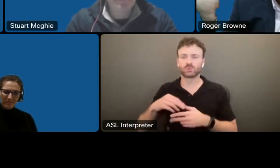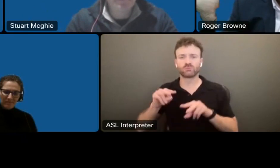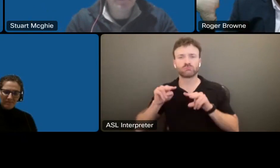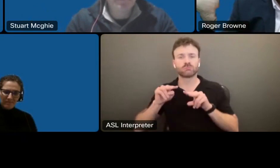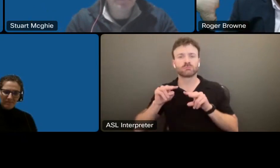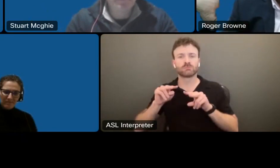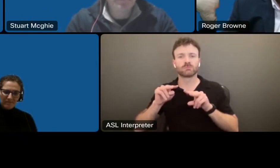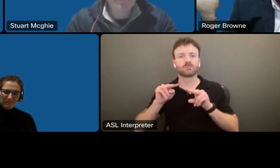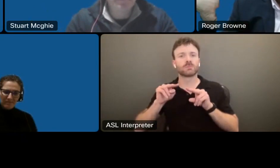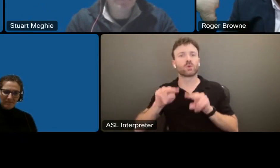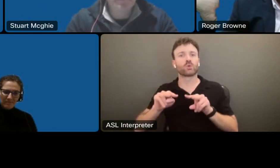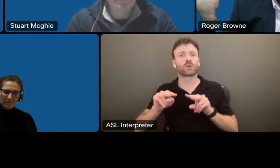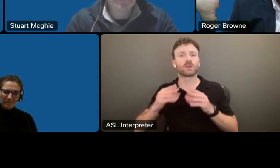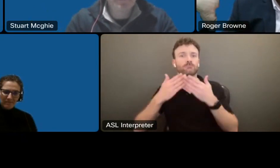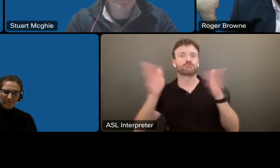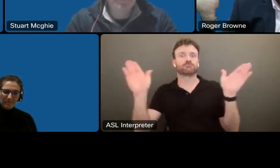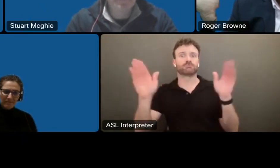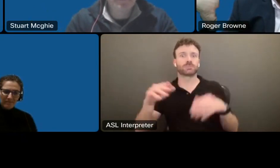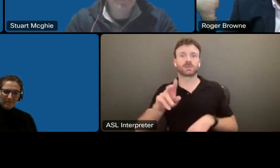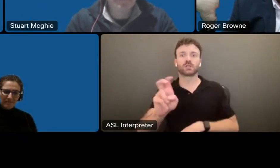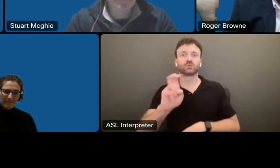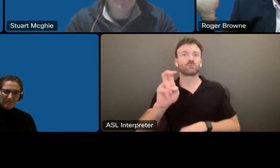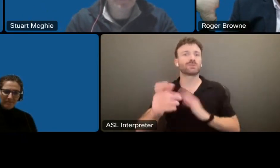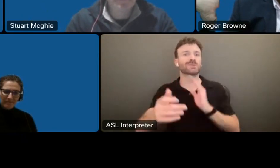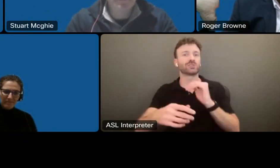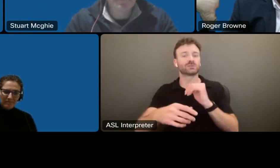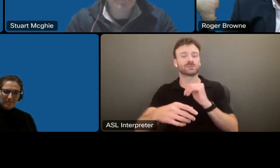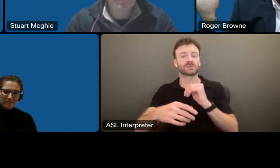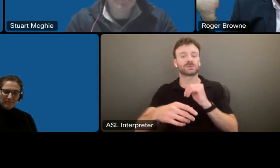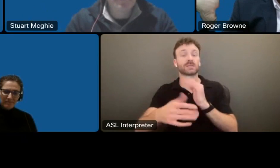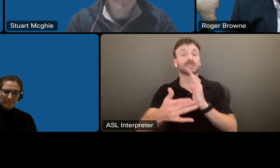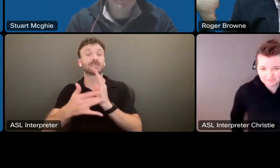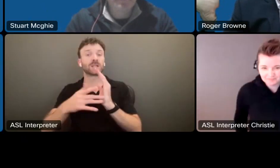of transportation technologies that are catered specifically toward supporting accessibility